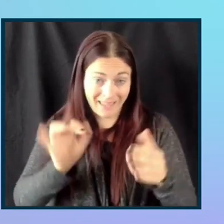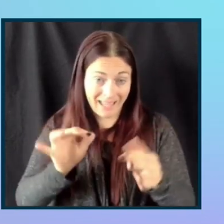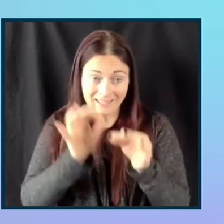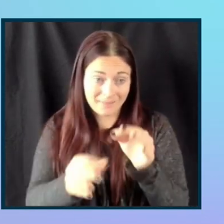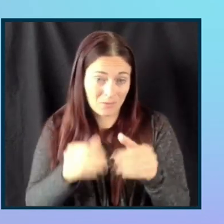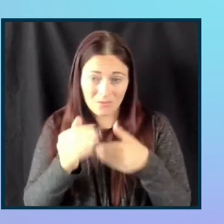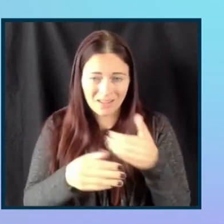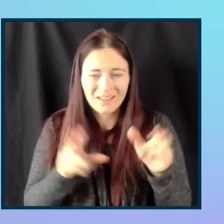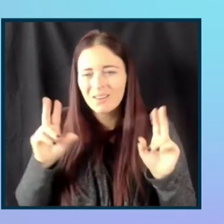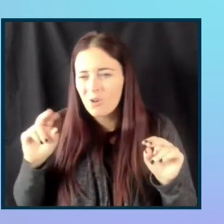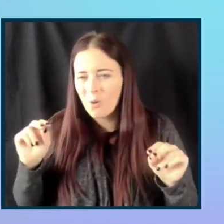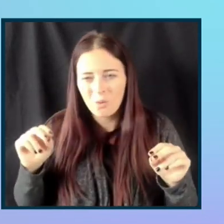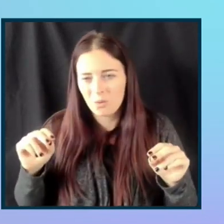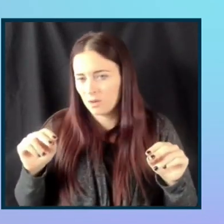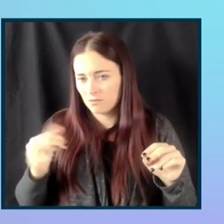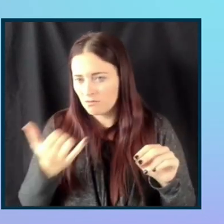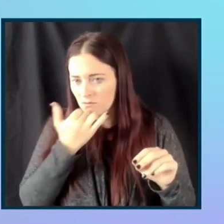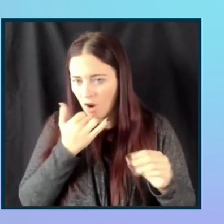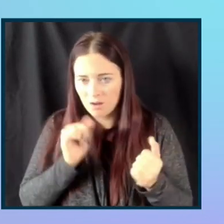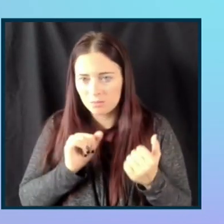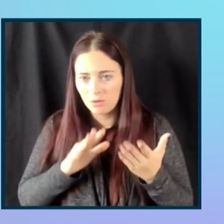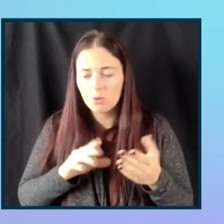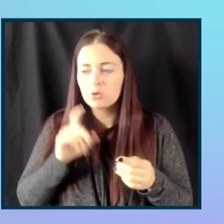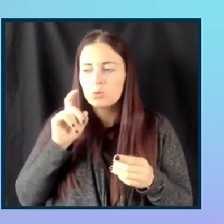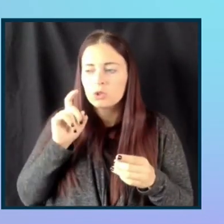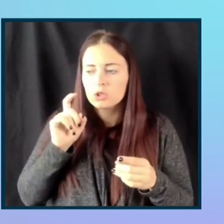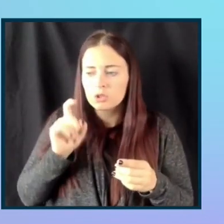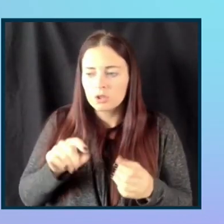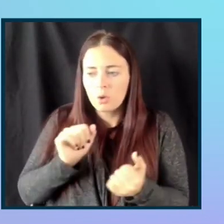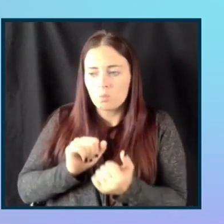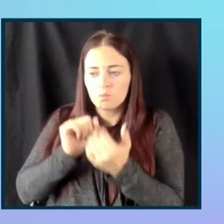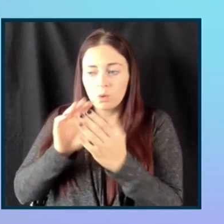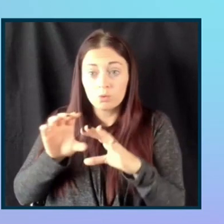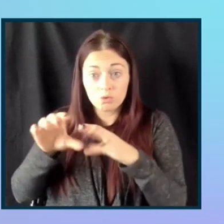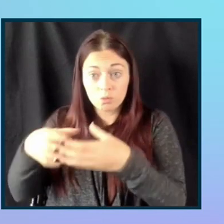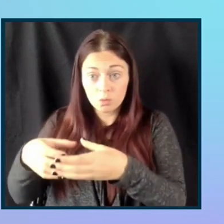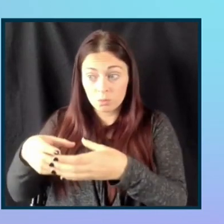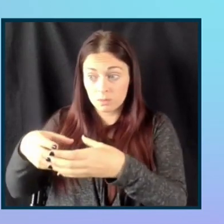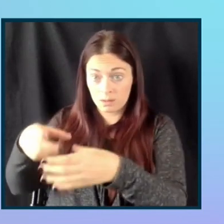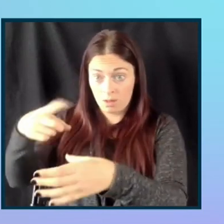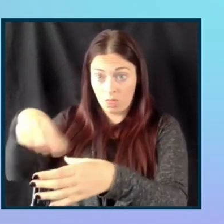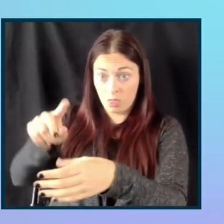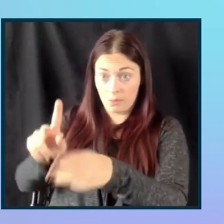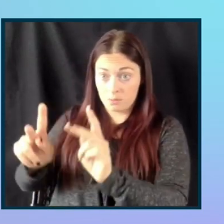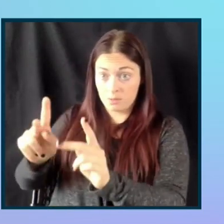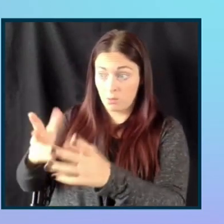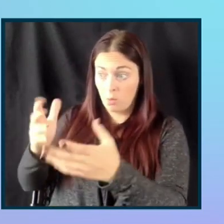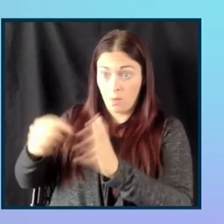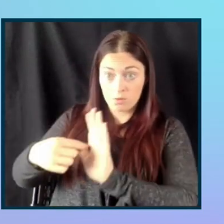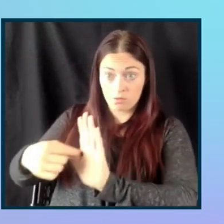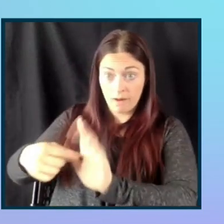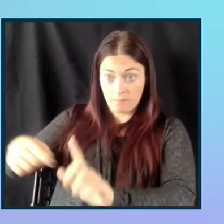We should be going to the groups who we want to represent. And we should be asking who are the people